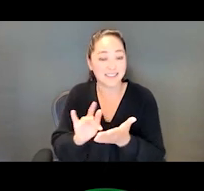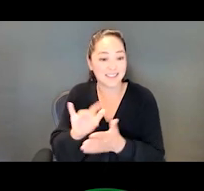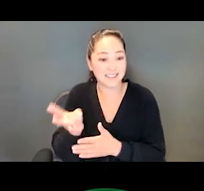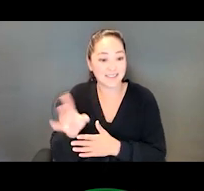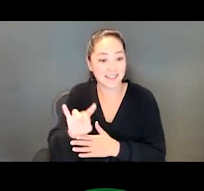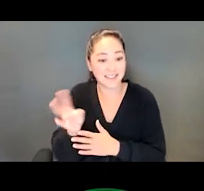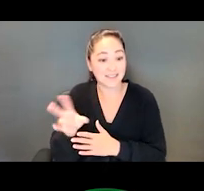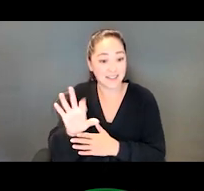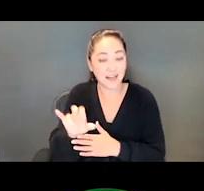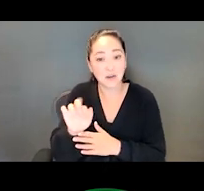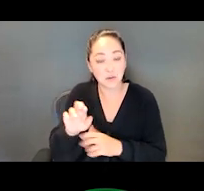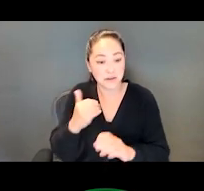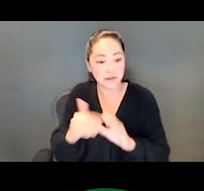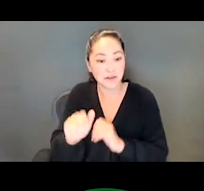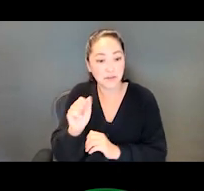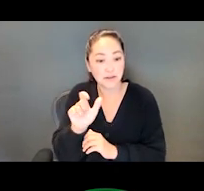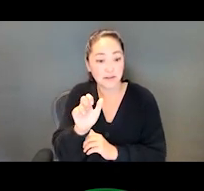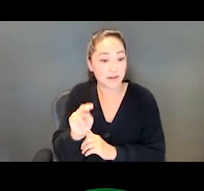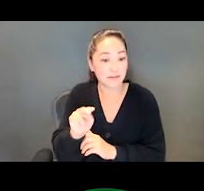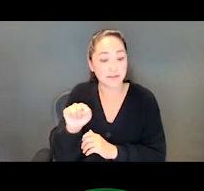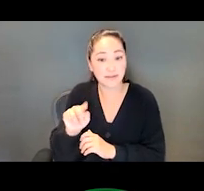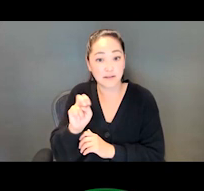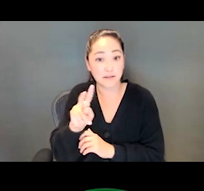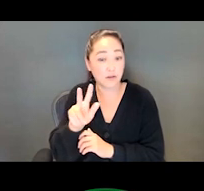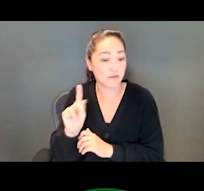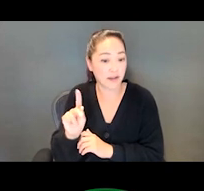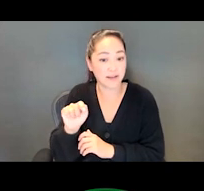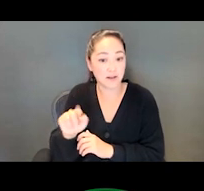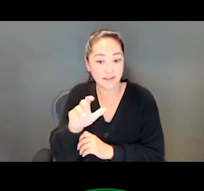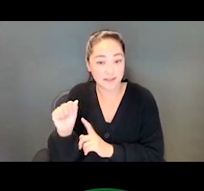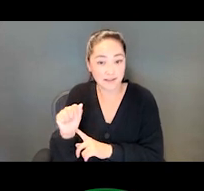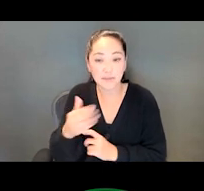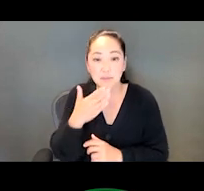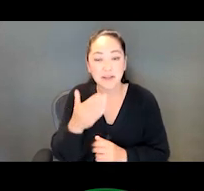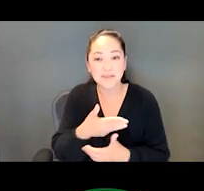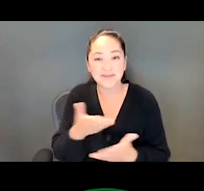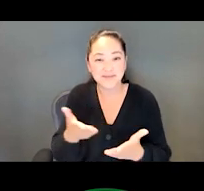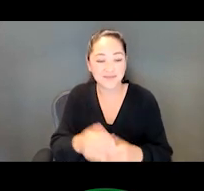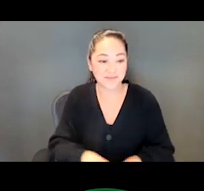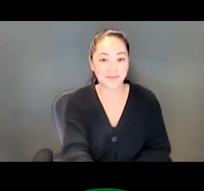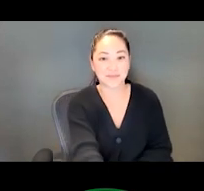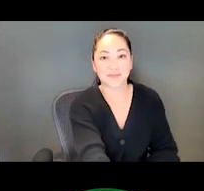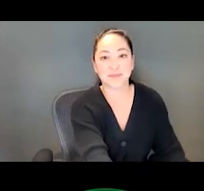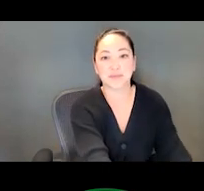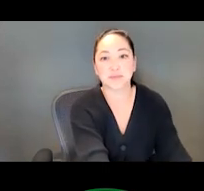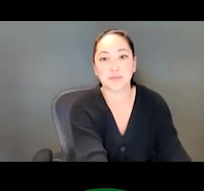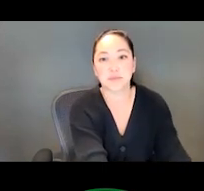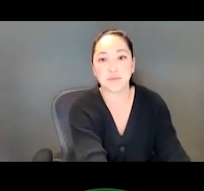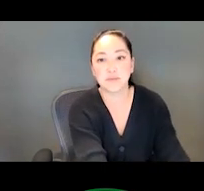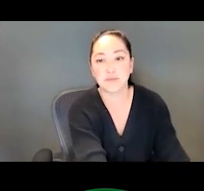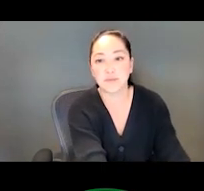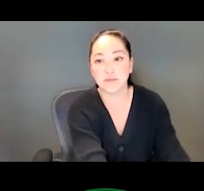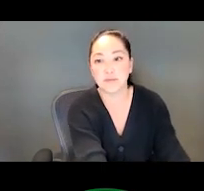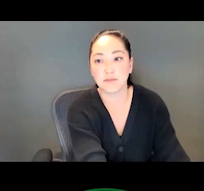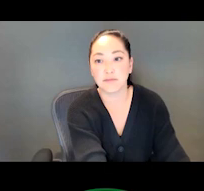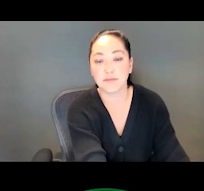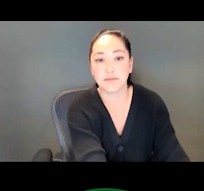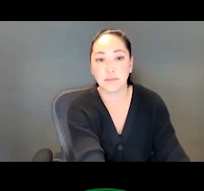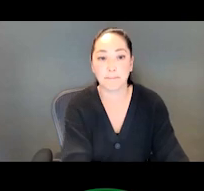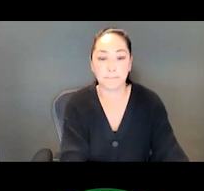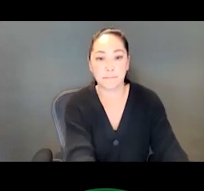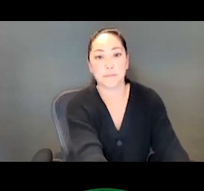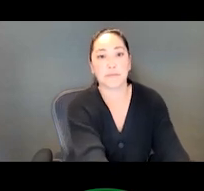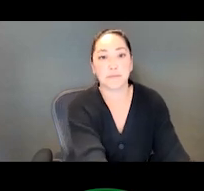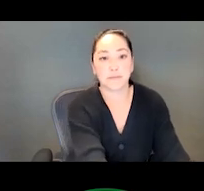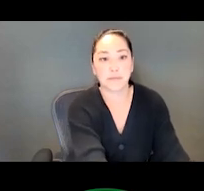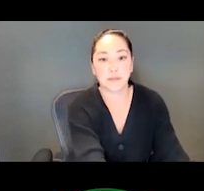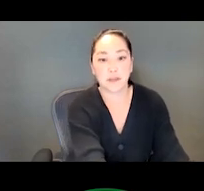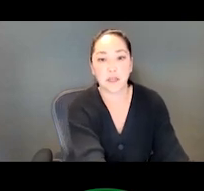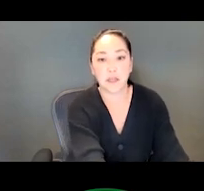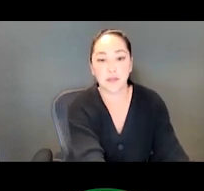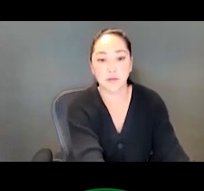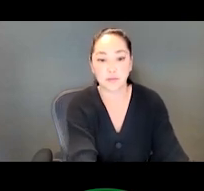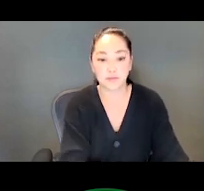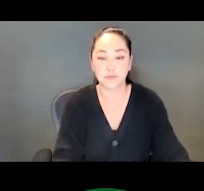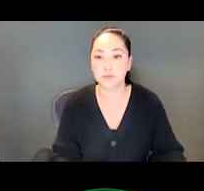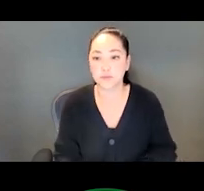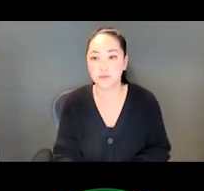Novak at UHN. Thank you so much and enjoy the rest of your conference.